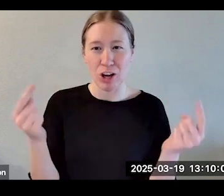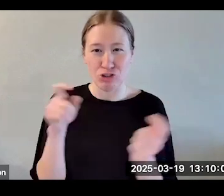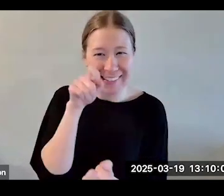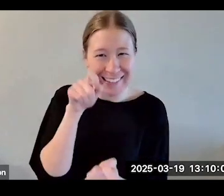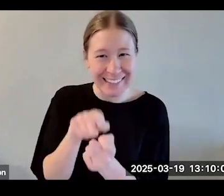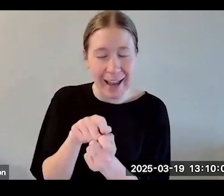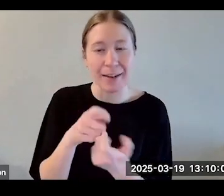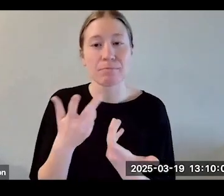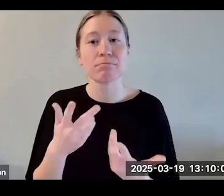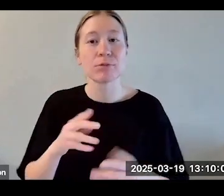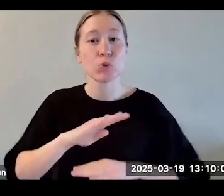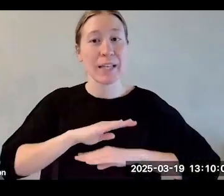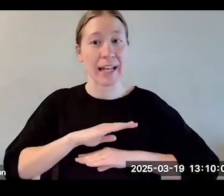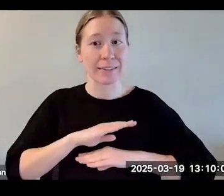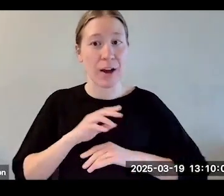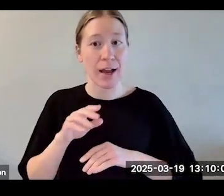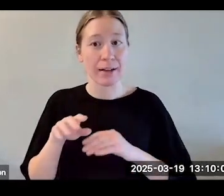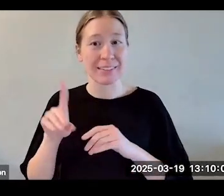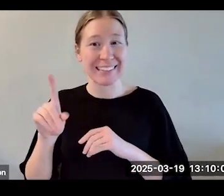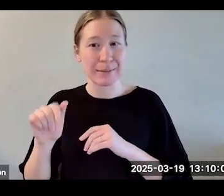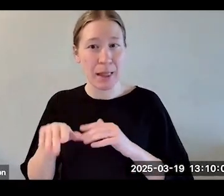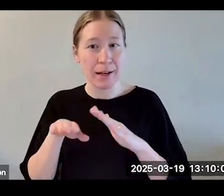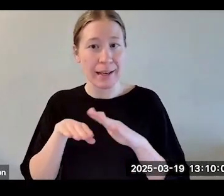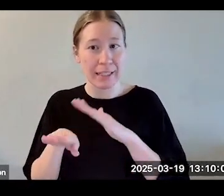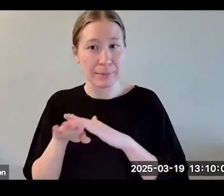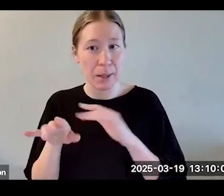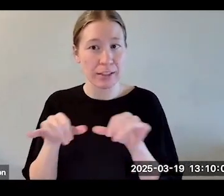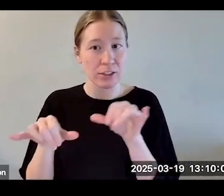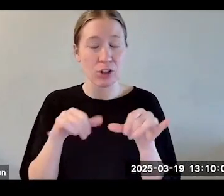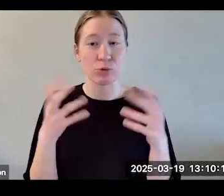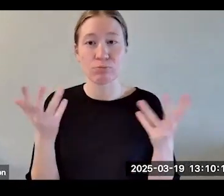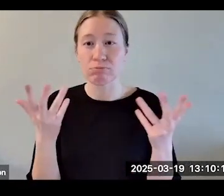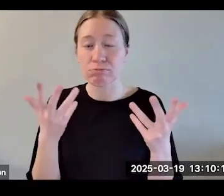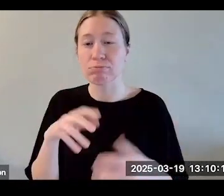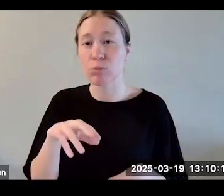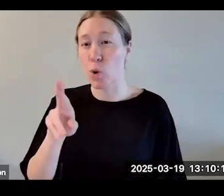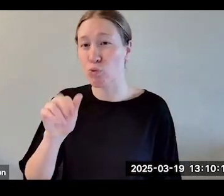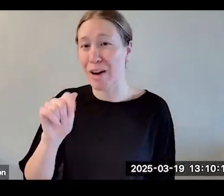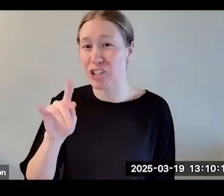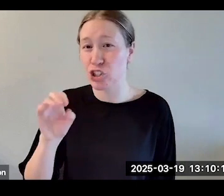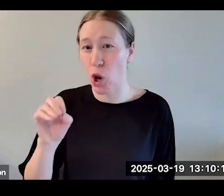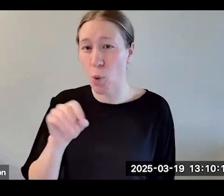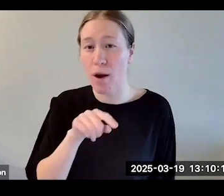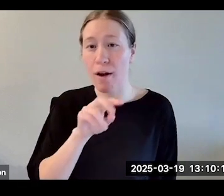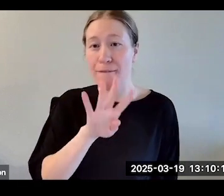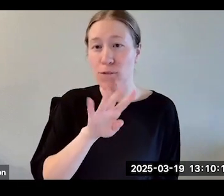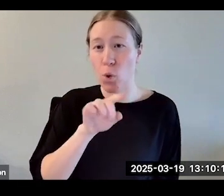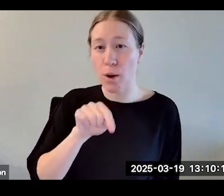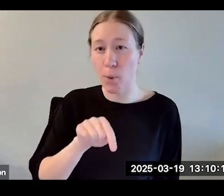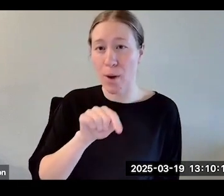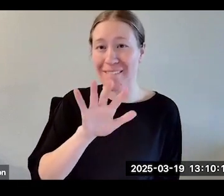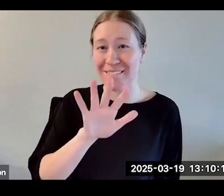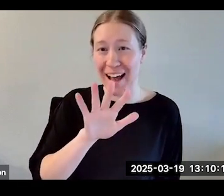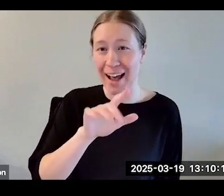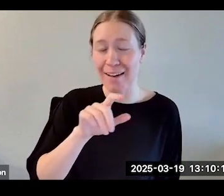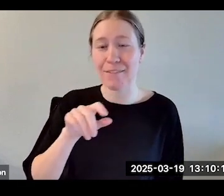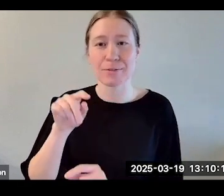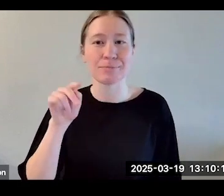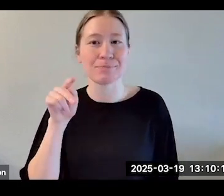you should have a contrast ratio of 4.5:1. With this tool, you'll see, in our example,